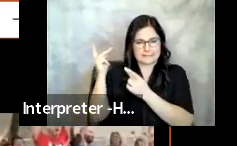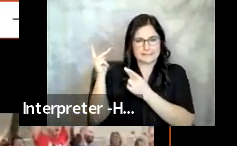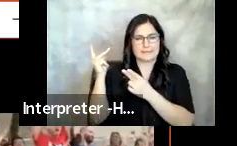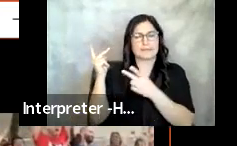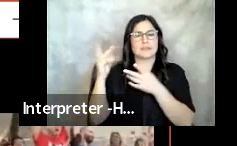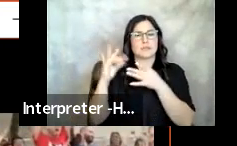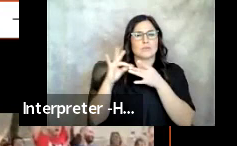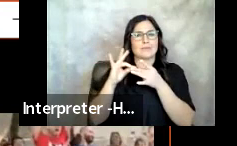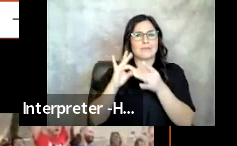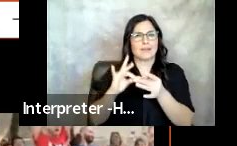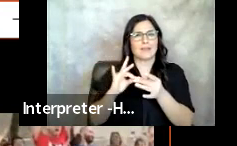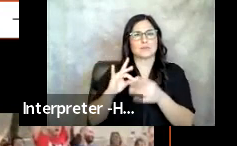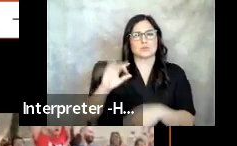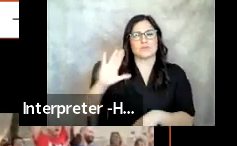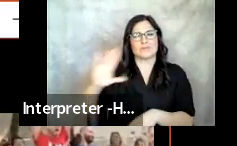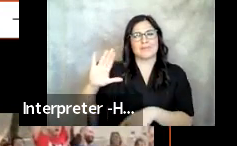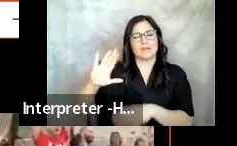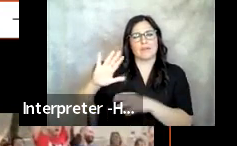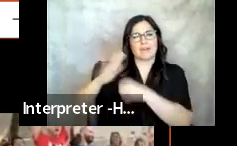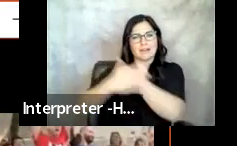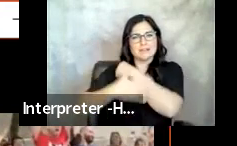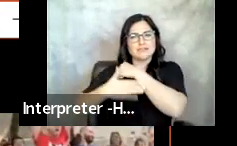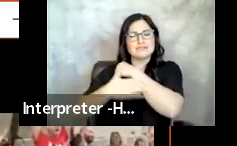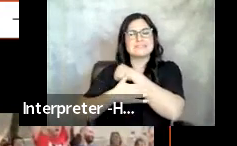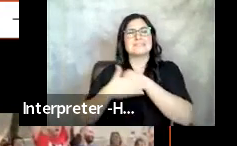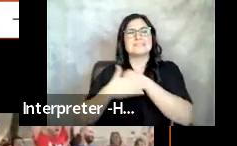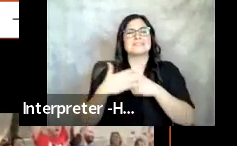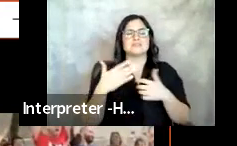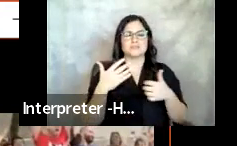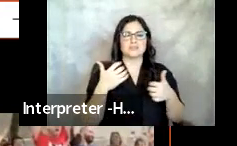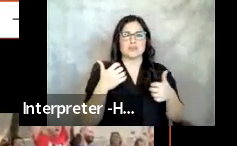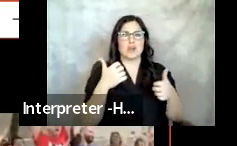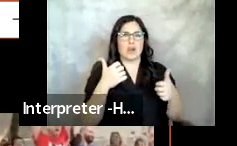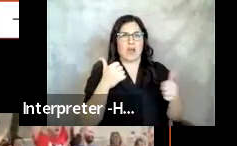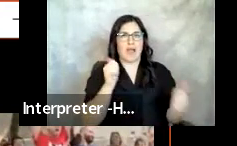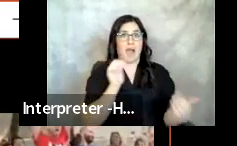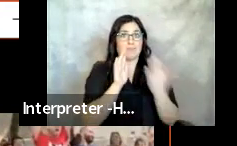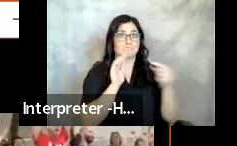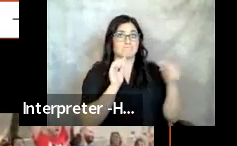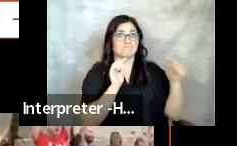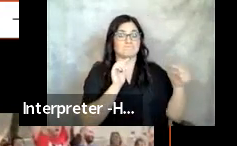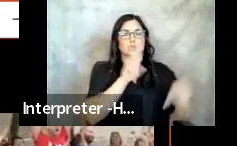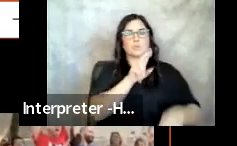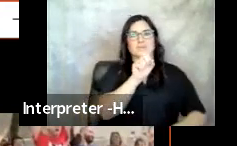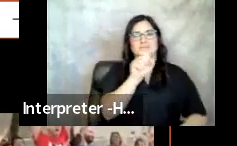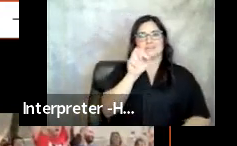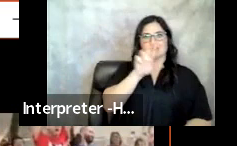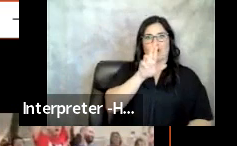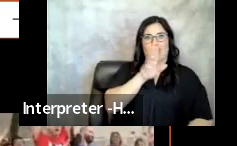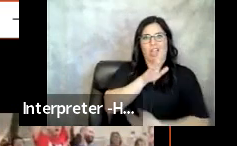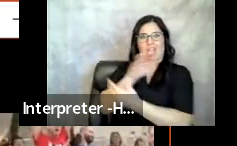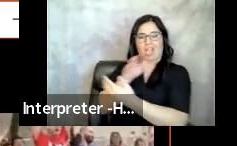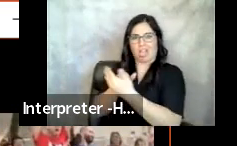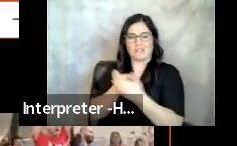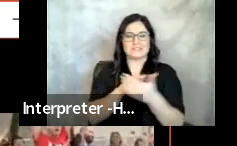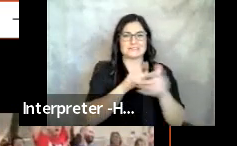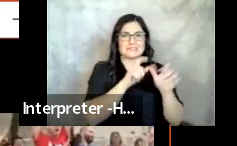Czechs in the face of. Of the power of the USSR. Of this communist totalitarian society.